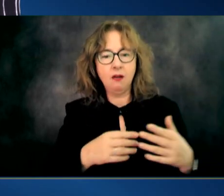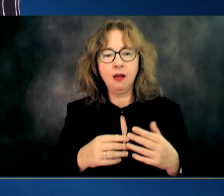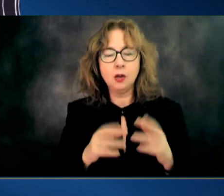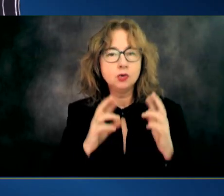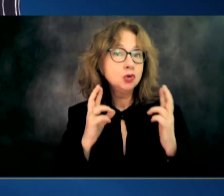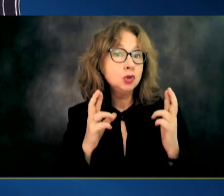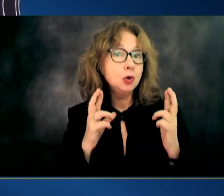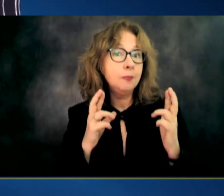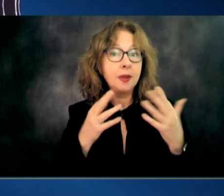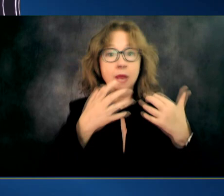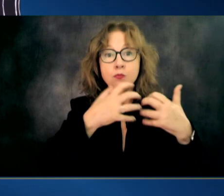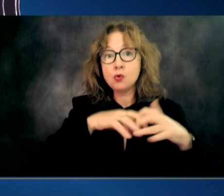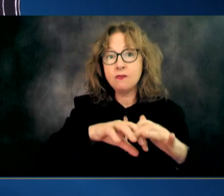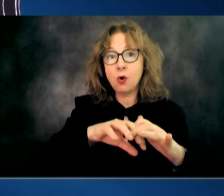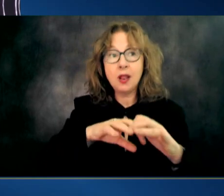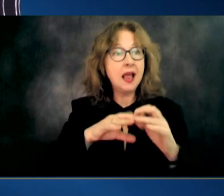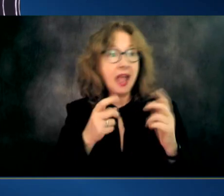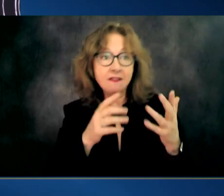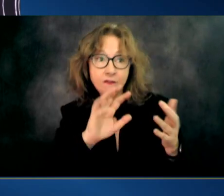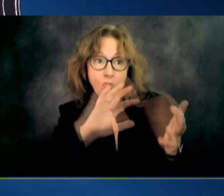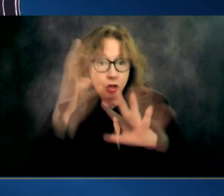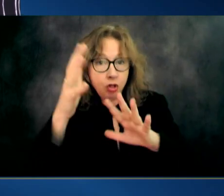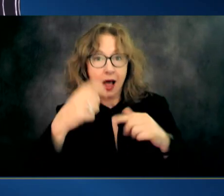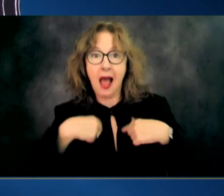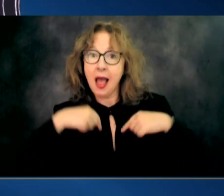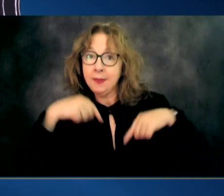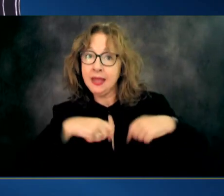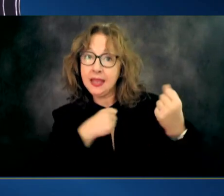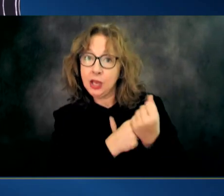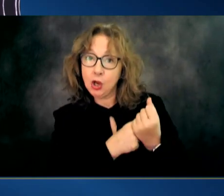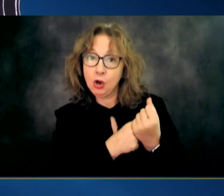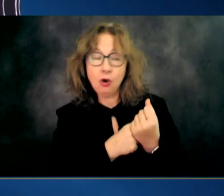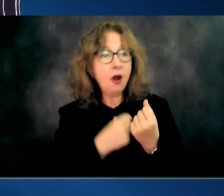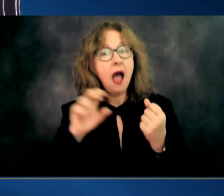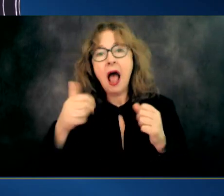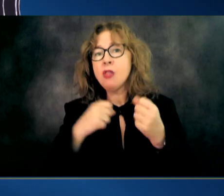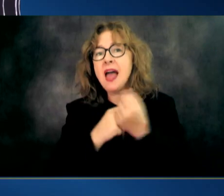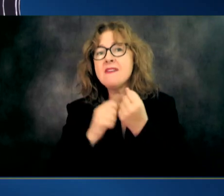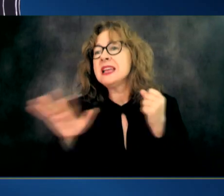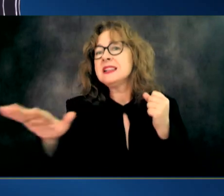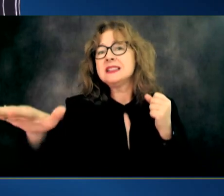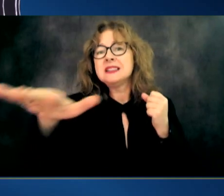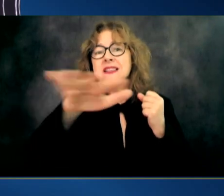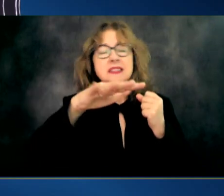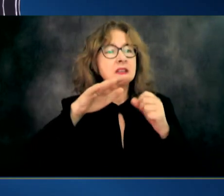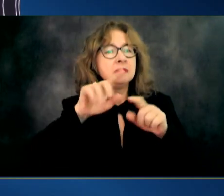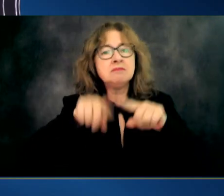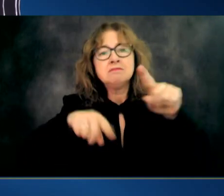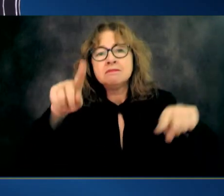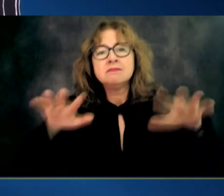if not, I'm always here. I know many other advocates in all areas, all states and I can